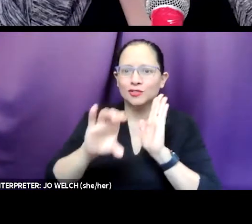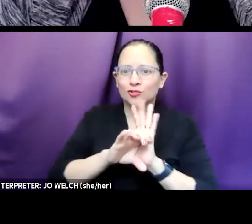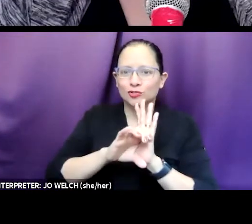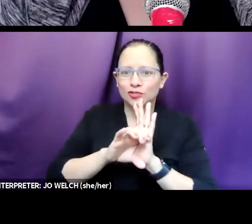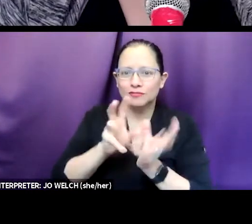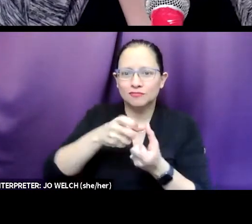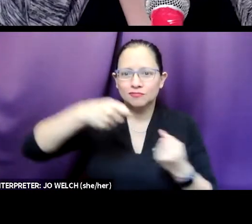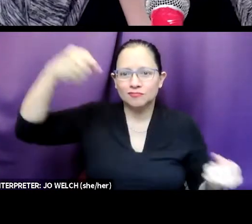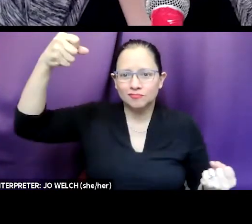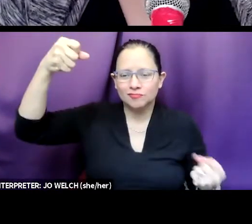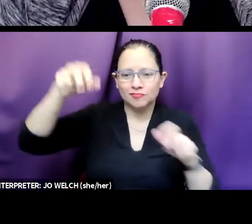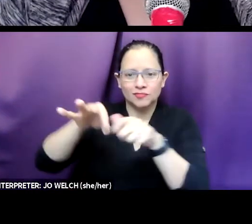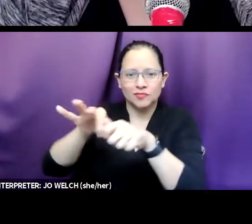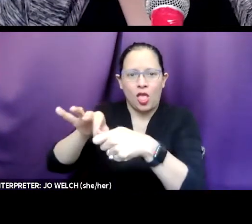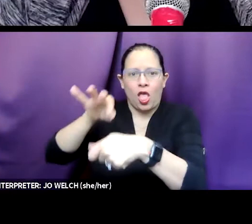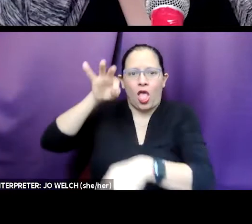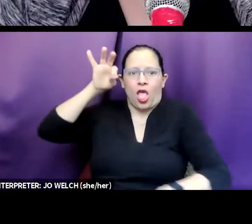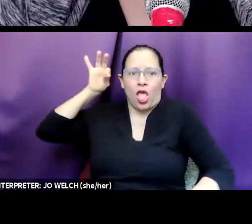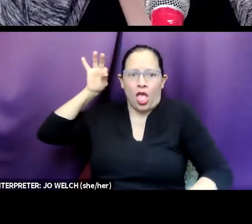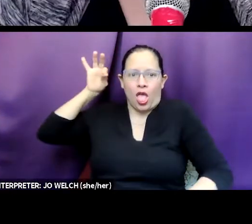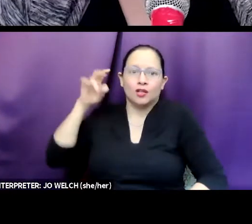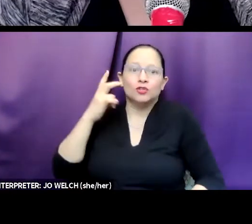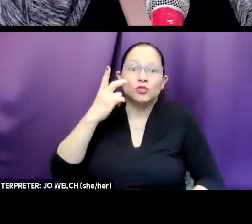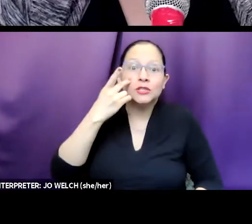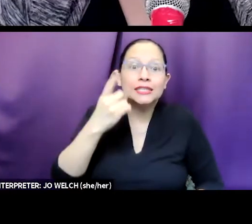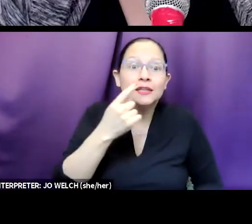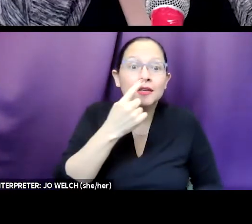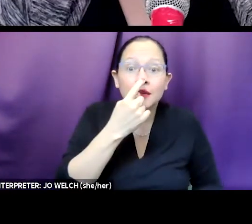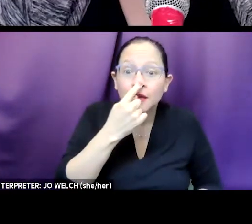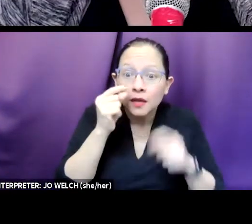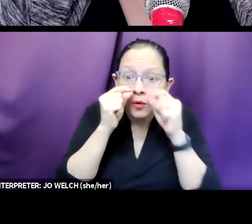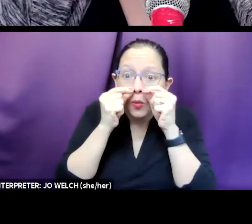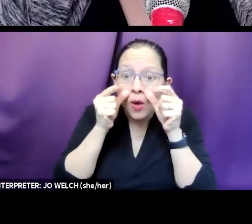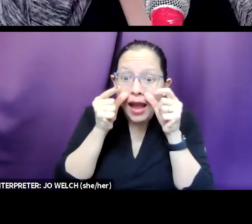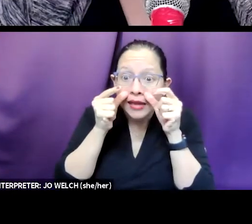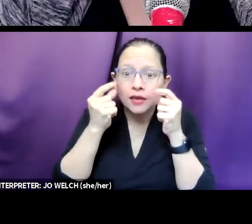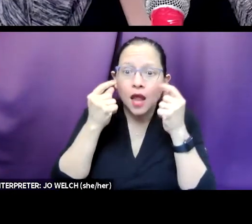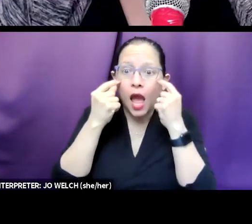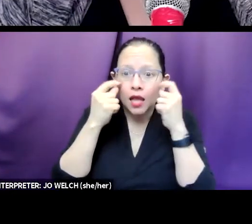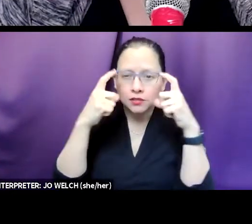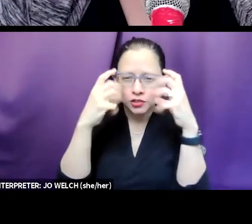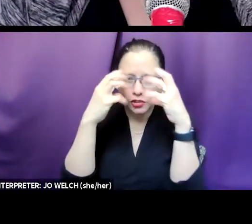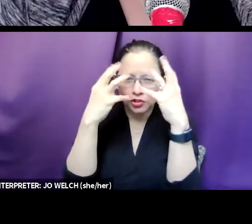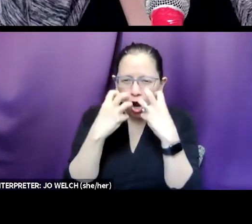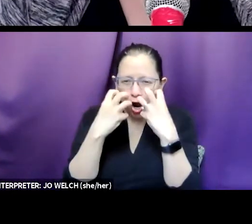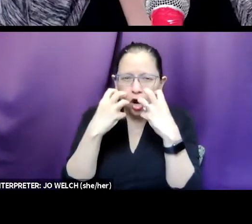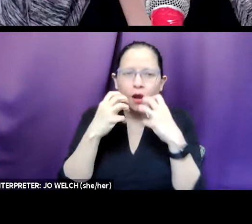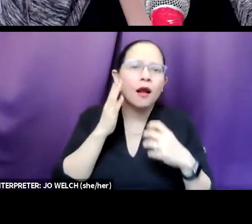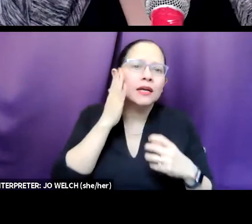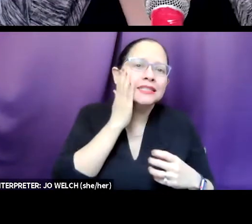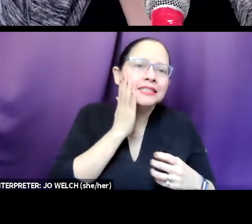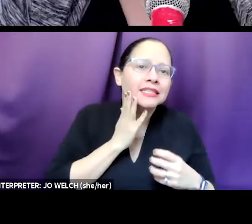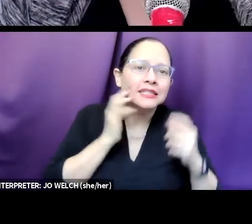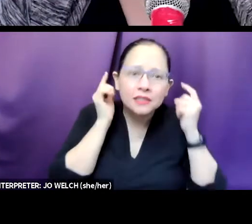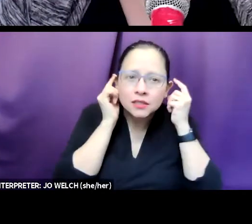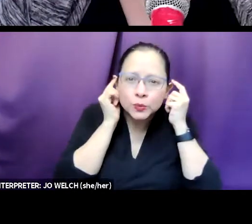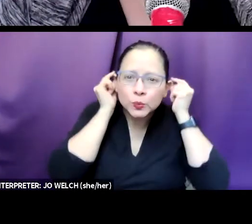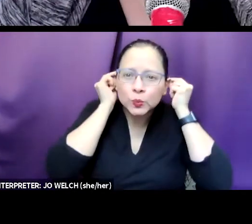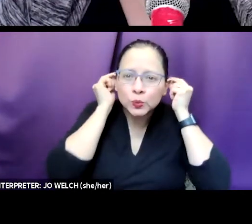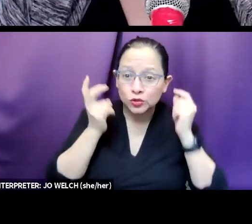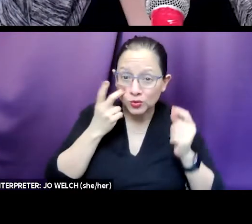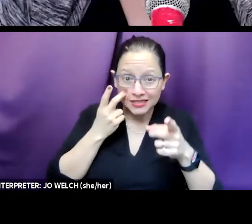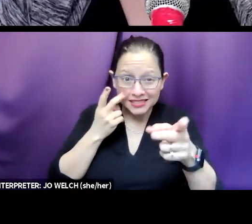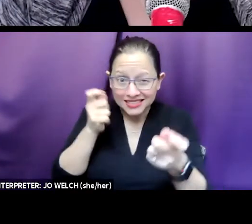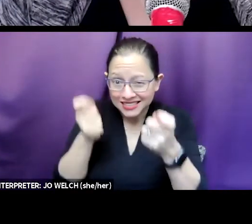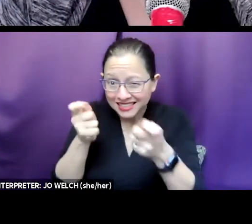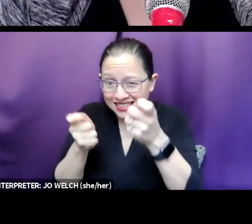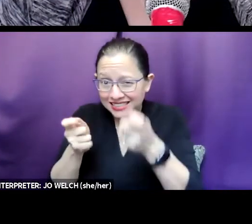They dark in her eyes they widen her nose they change the color of her skin. They make her ears a little bit bigger. They change.